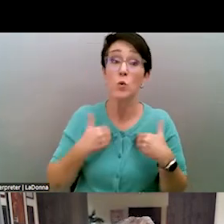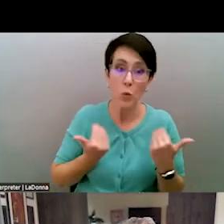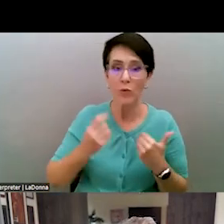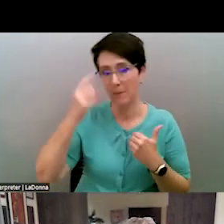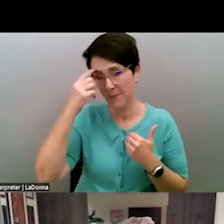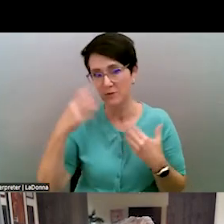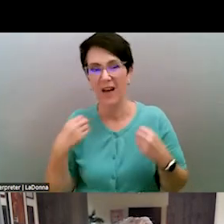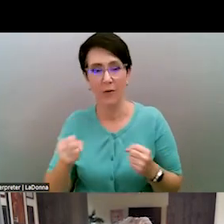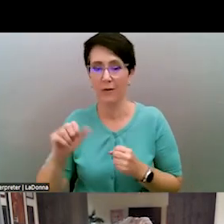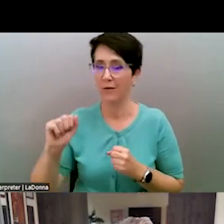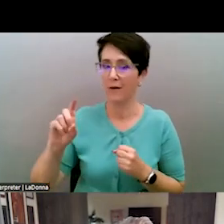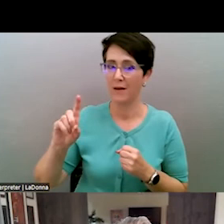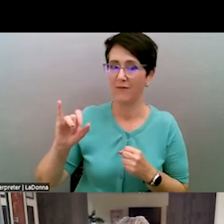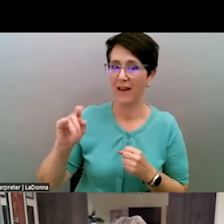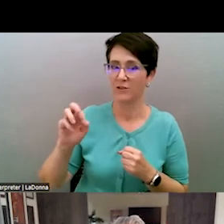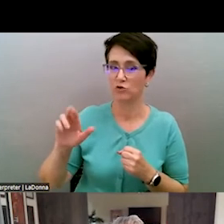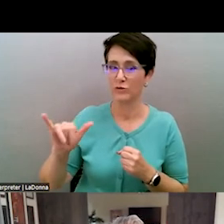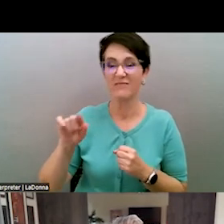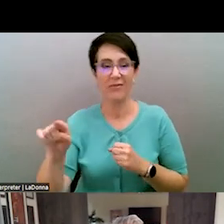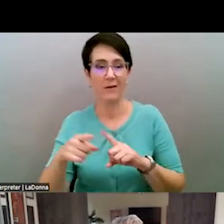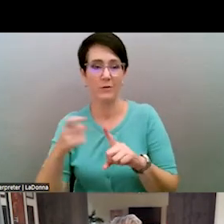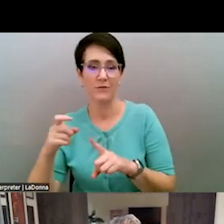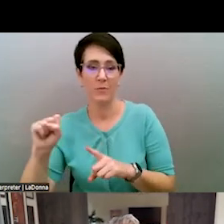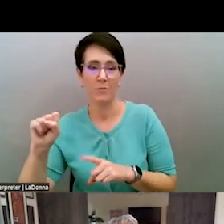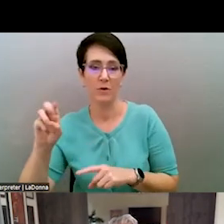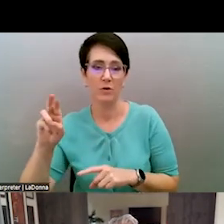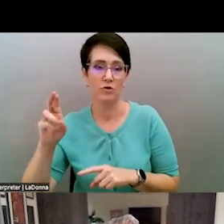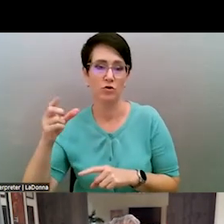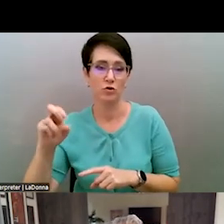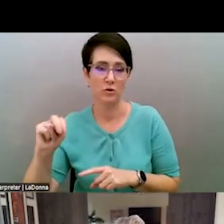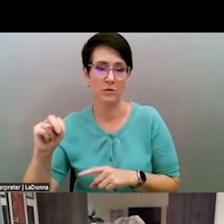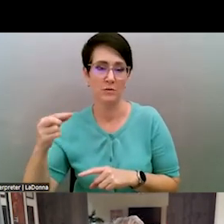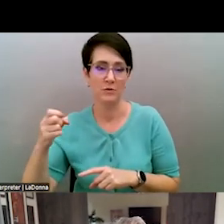ALONG WITH, REALLY GOES ALONG WITH ADDRESSING UPSTREAM FACTORS. AND A COUPLE OF THINGS. PULLED